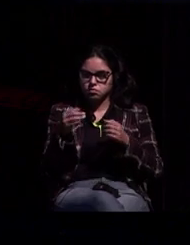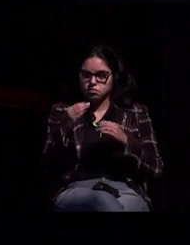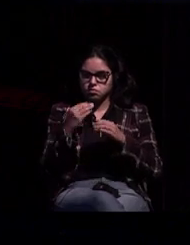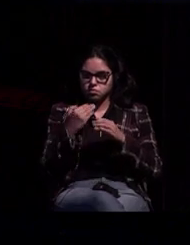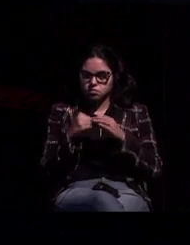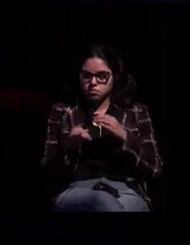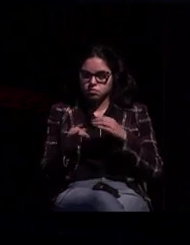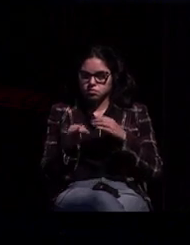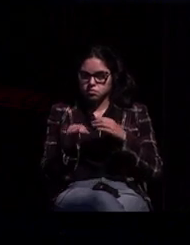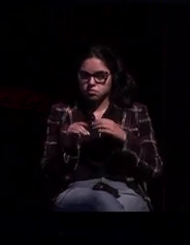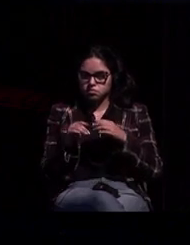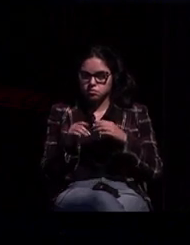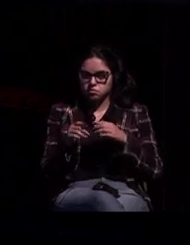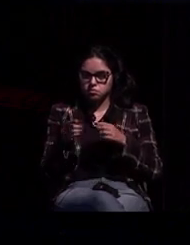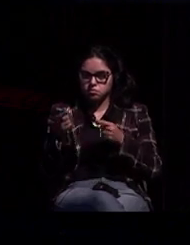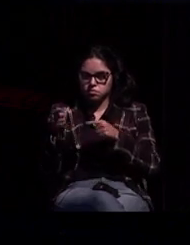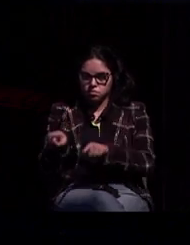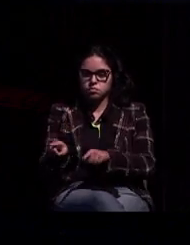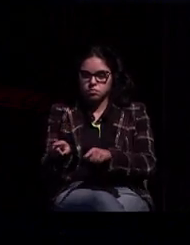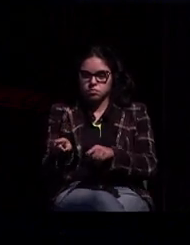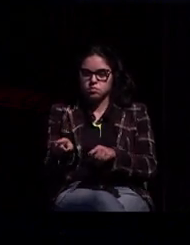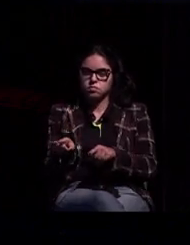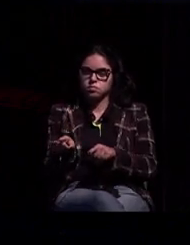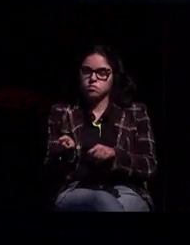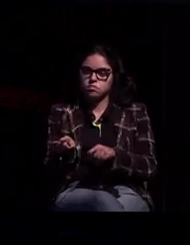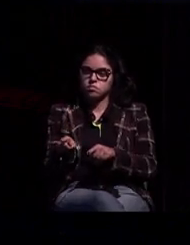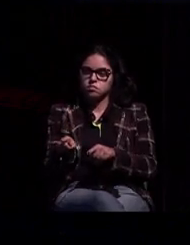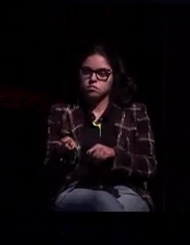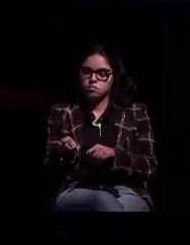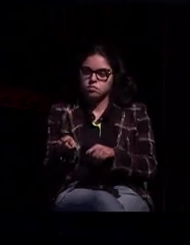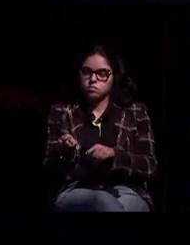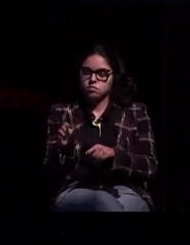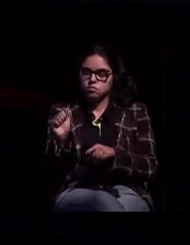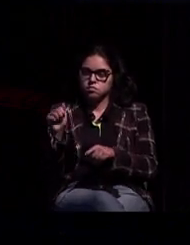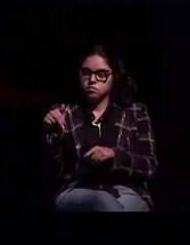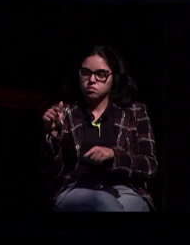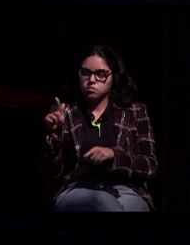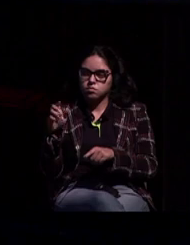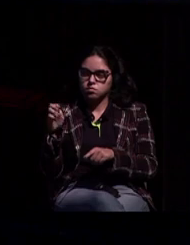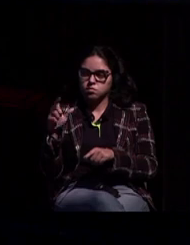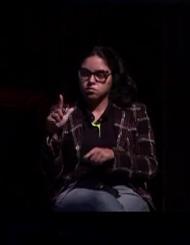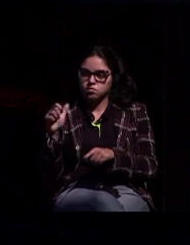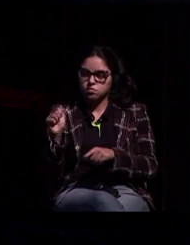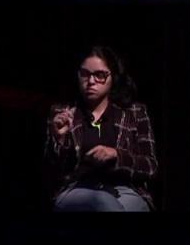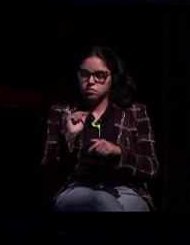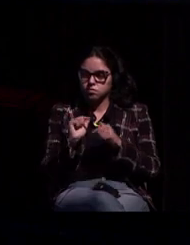Angela sent us: “Tourism workers unite”.